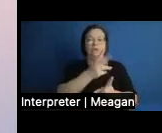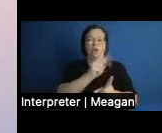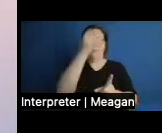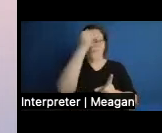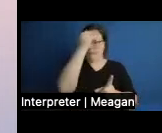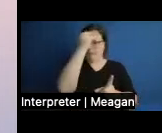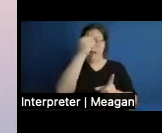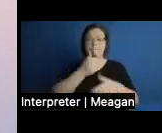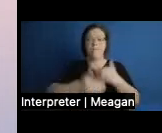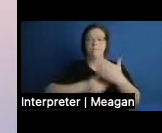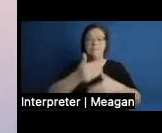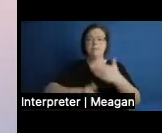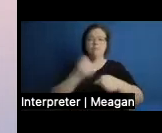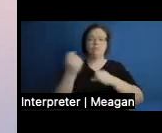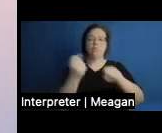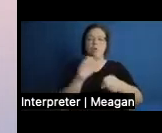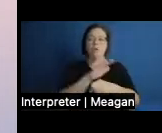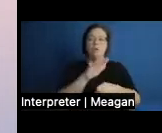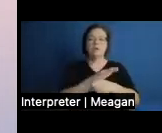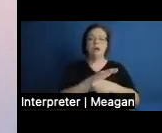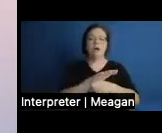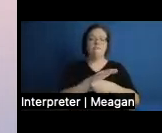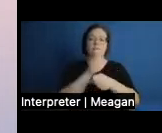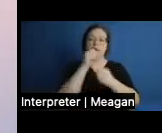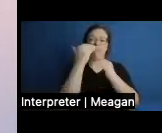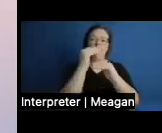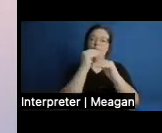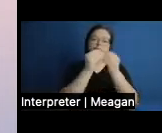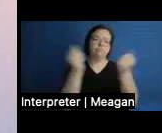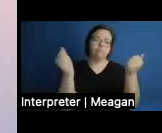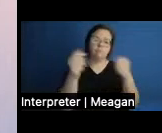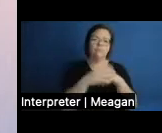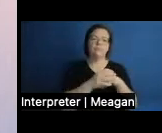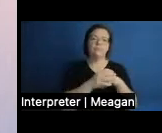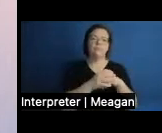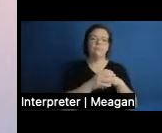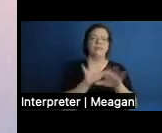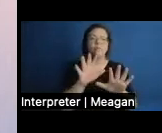a momentum strong enough to break its own limits.” And I just want to stay on that first sentence for